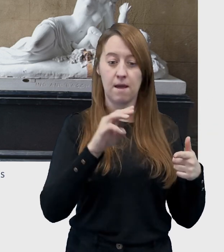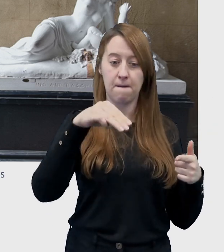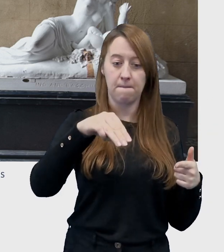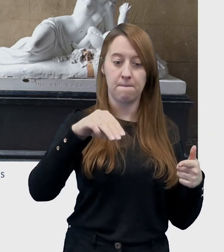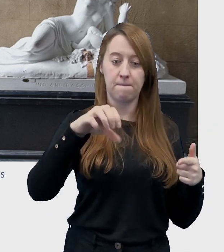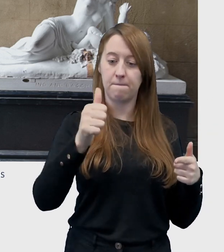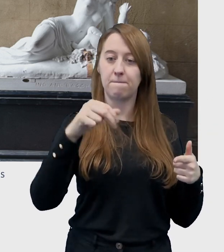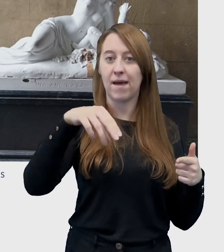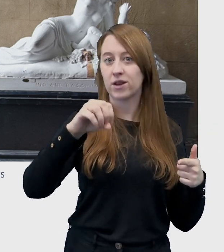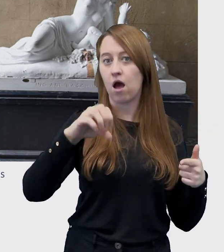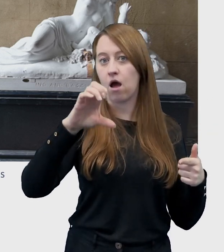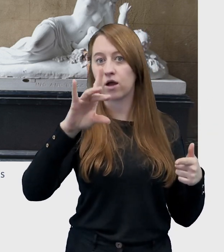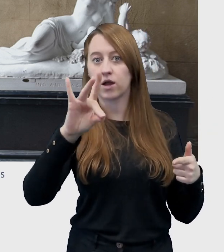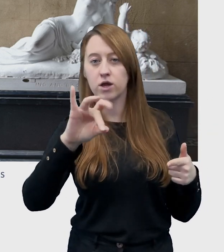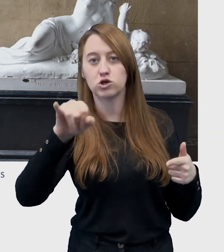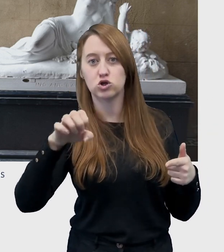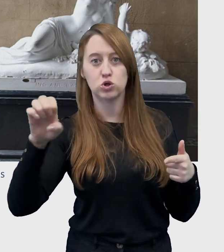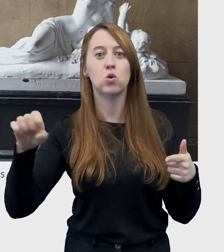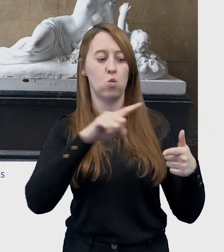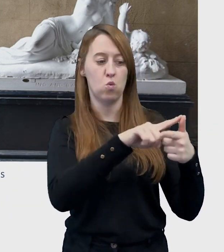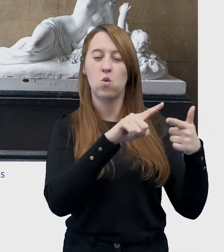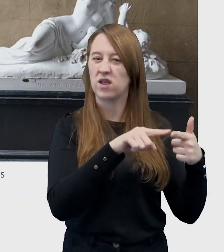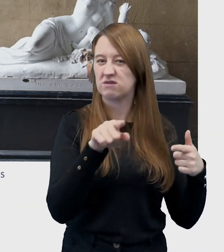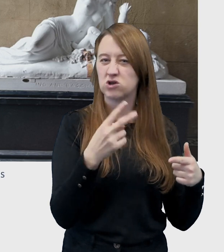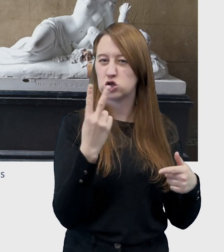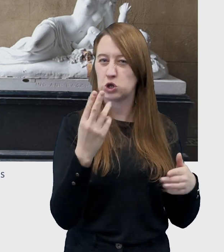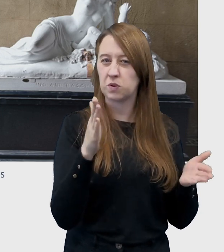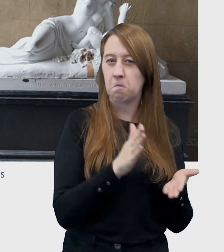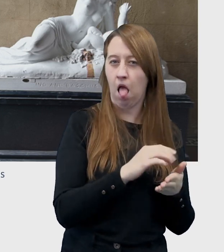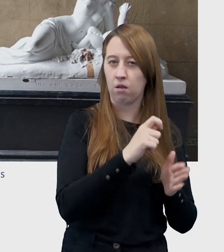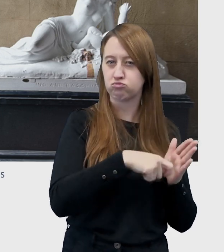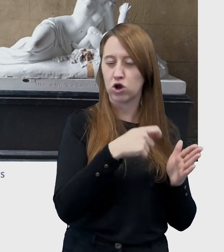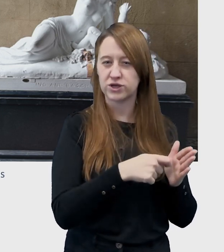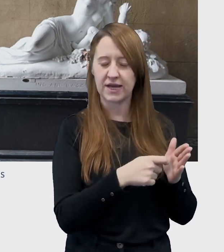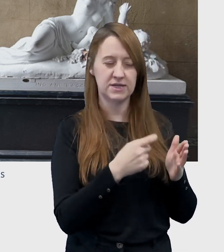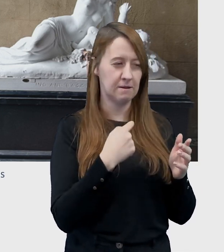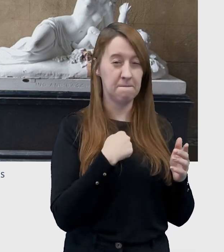I was cleaning the surface as well as I could given the hundreds of layers of paints that were over the top.